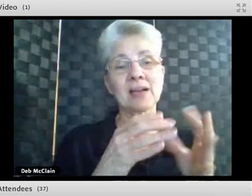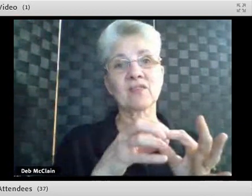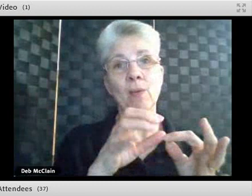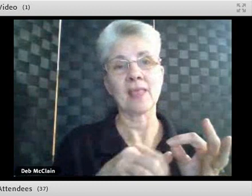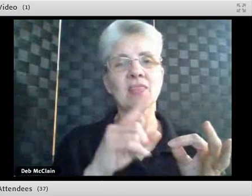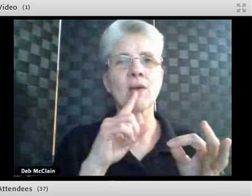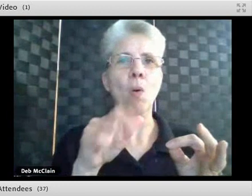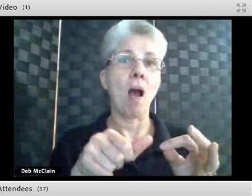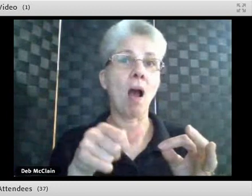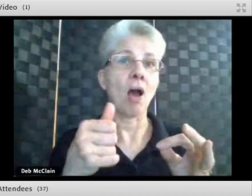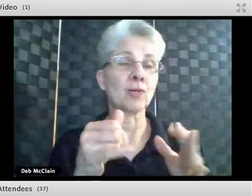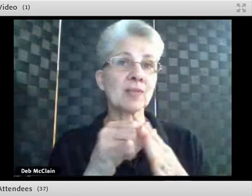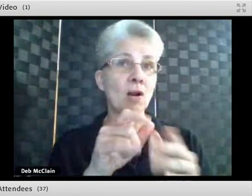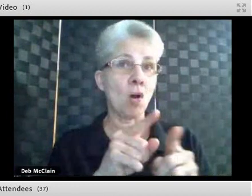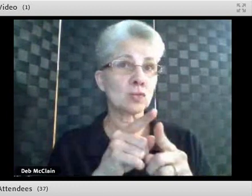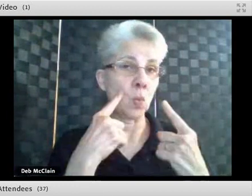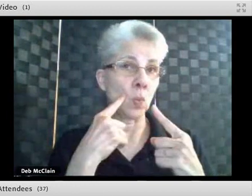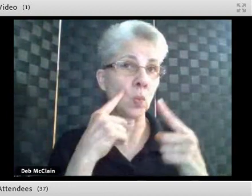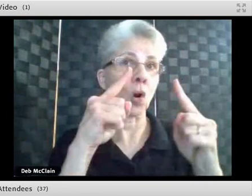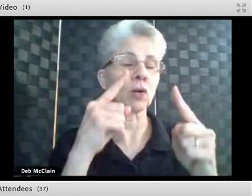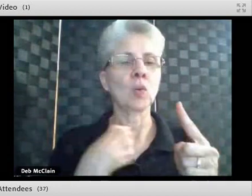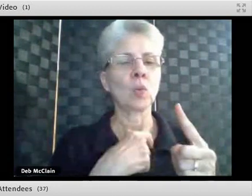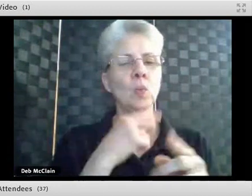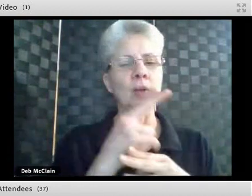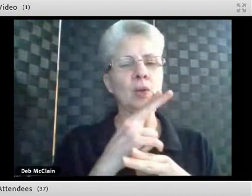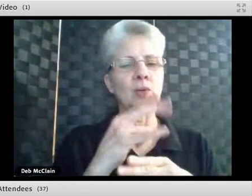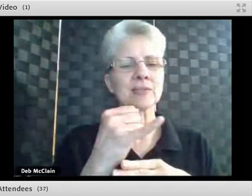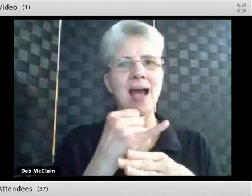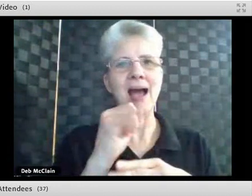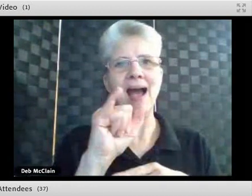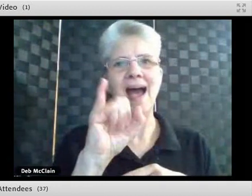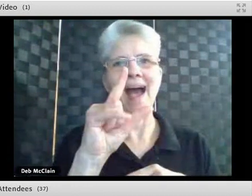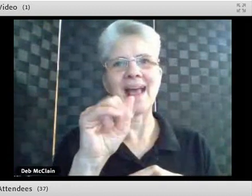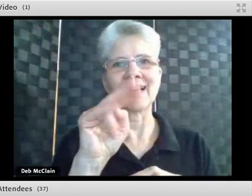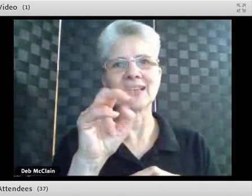There are others that would also work. We use Islandora for our digital library here,